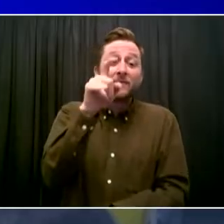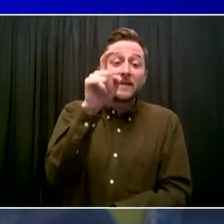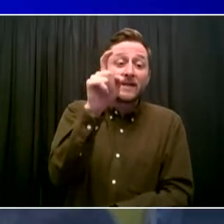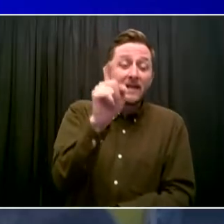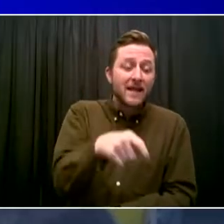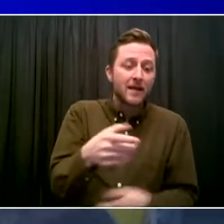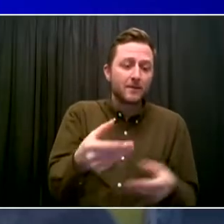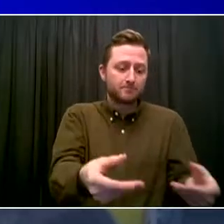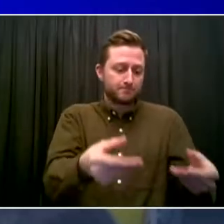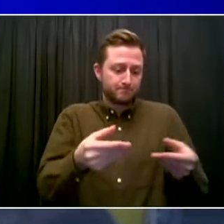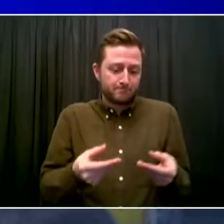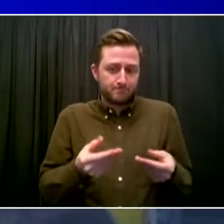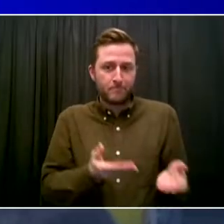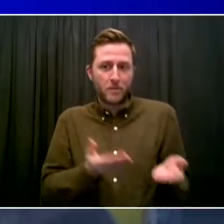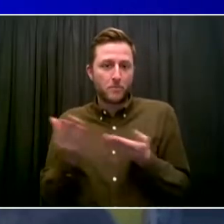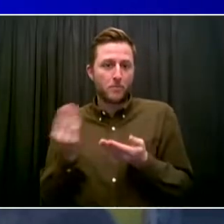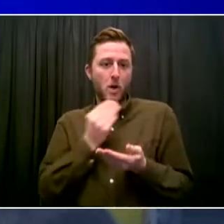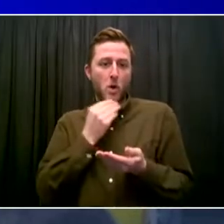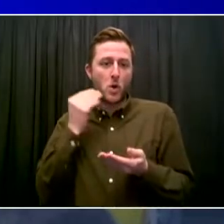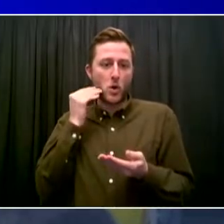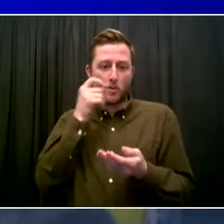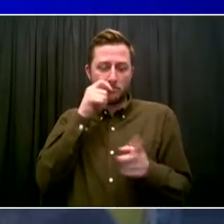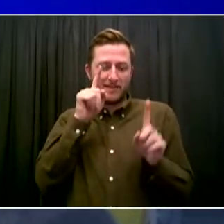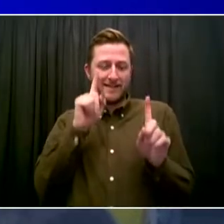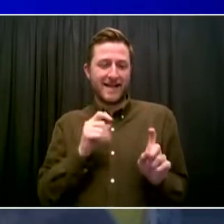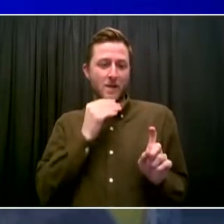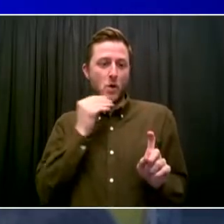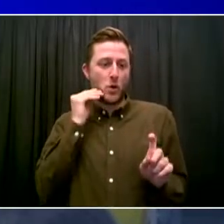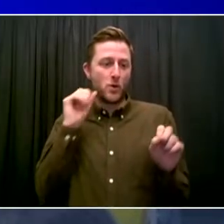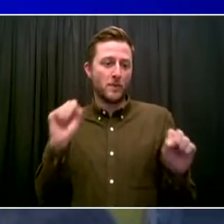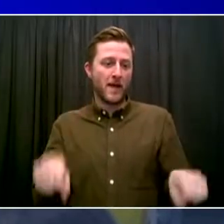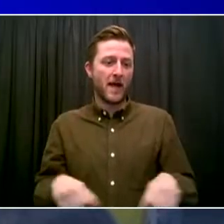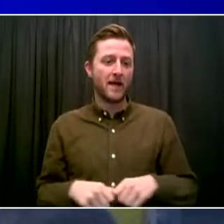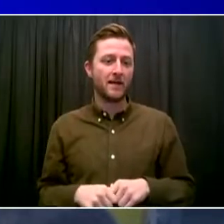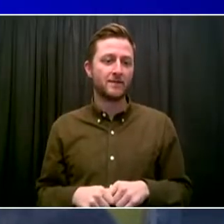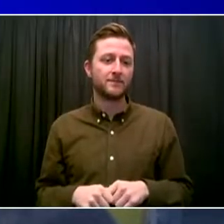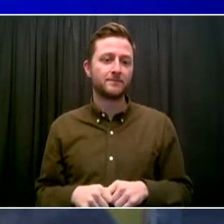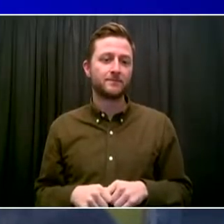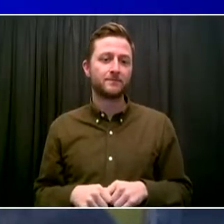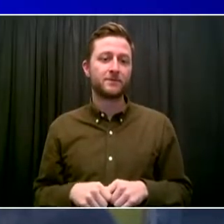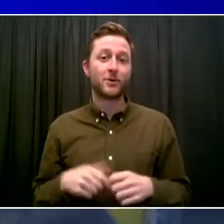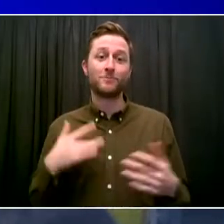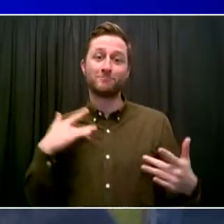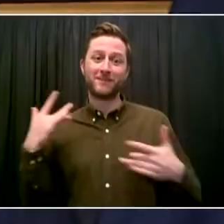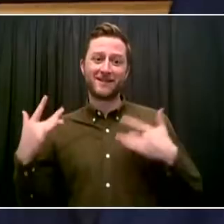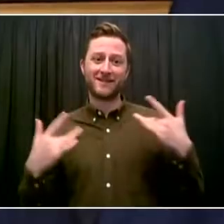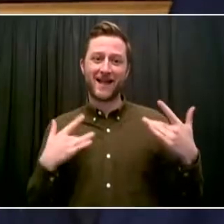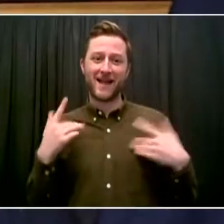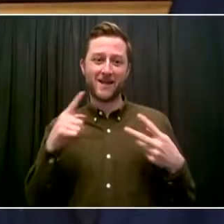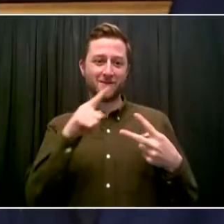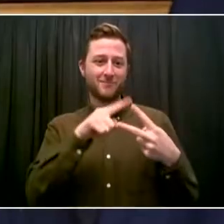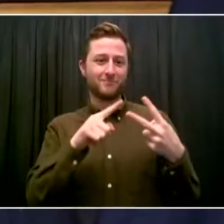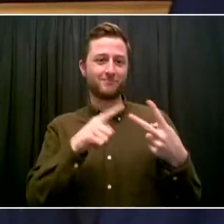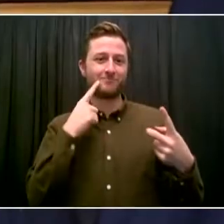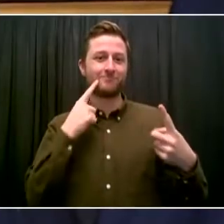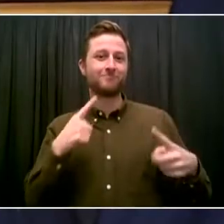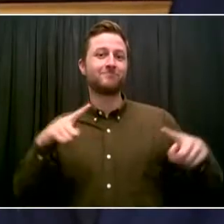ENSURE HOME TEST KITS GO TO EVERY CHILD THAT NEEDS IT TO TAKE THE PROPER PRECAUTIONS AS